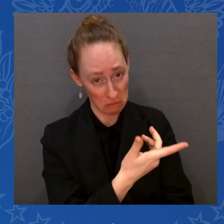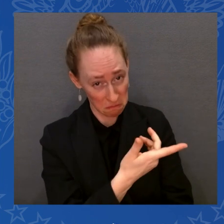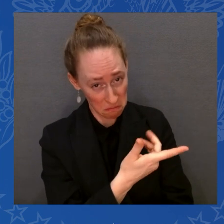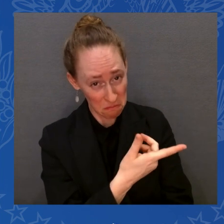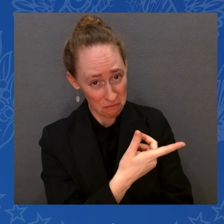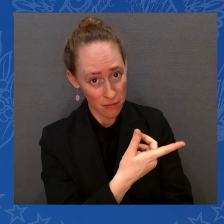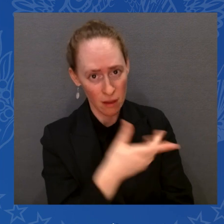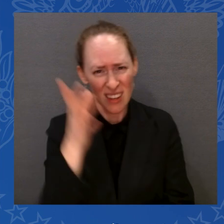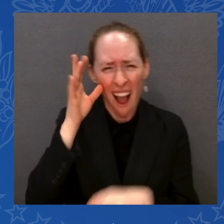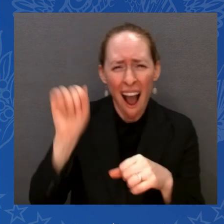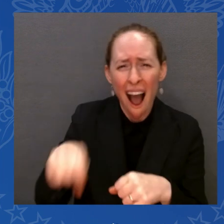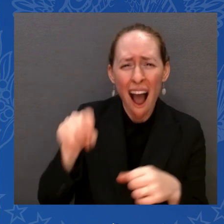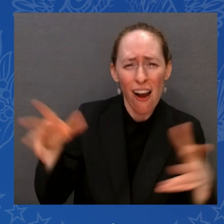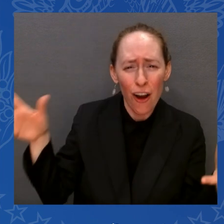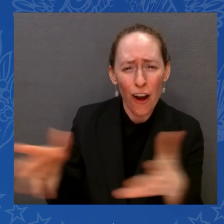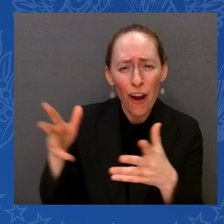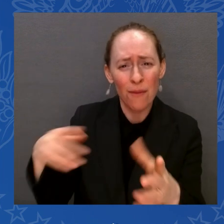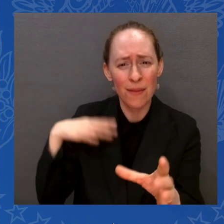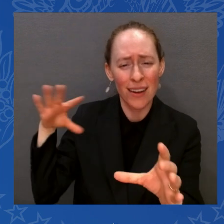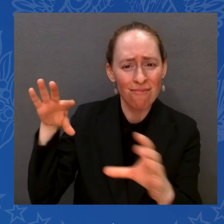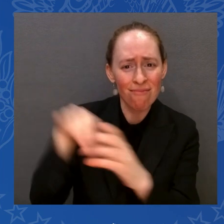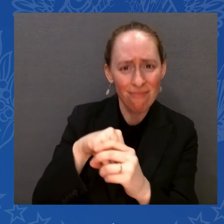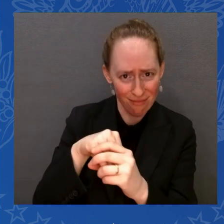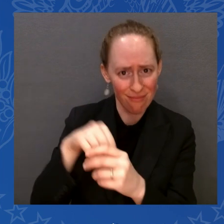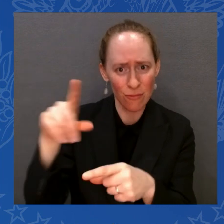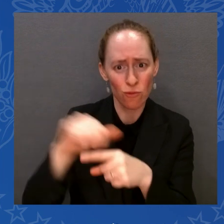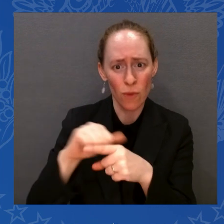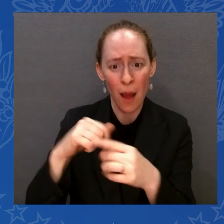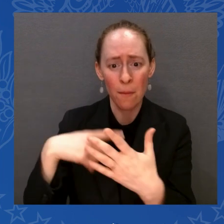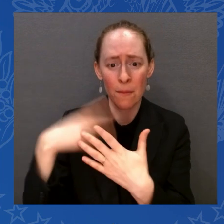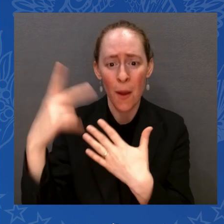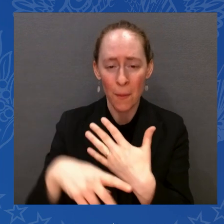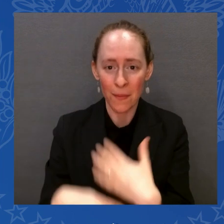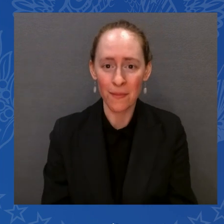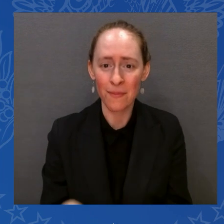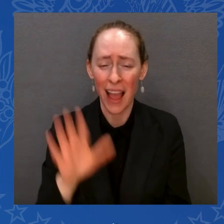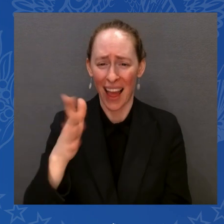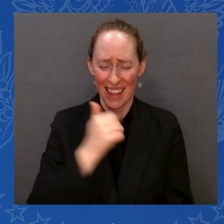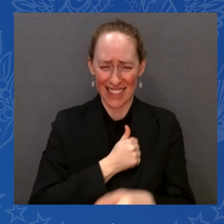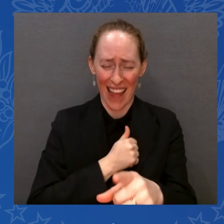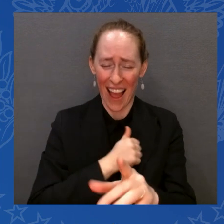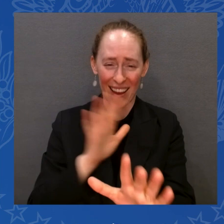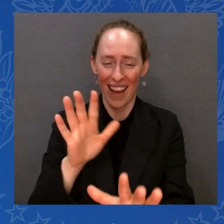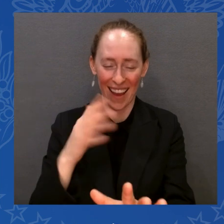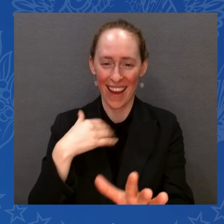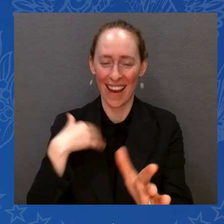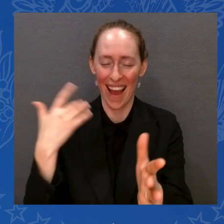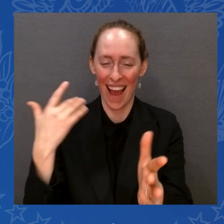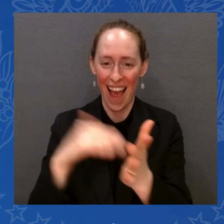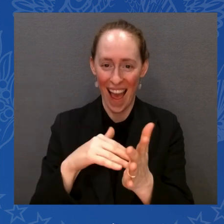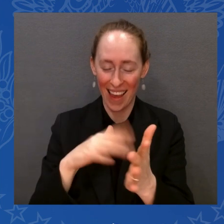Sorry. I have found my home at Edgerton Contractors and with my union family in Local 464